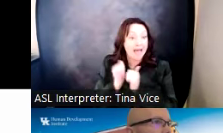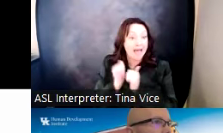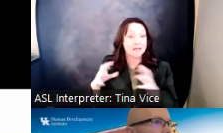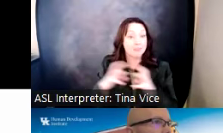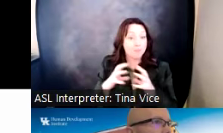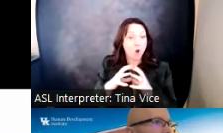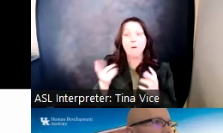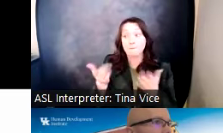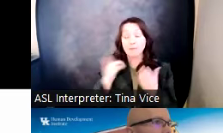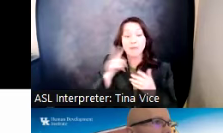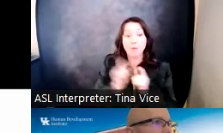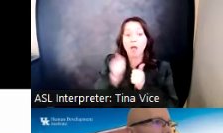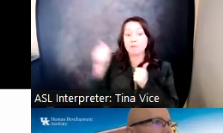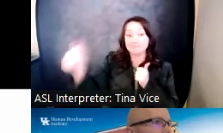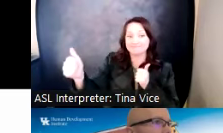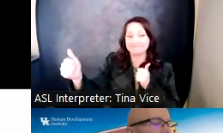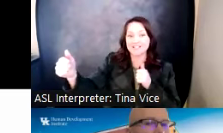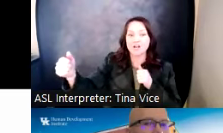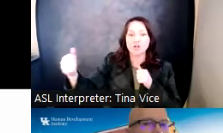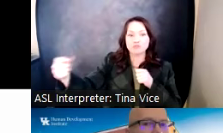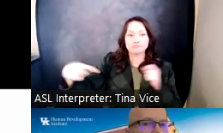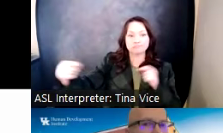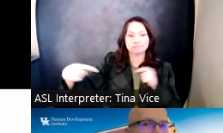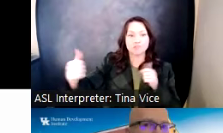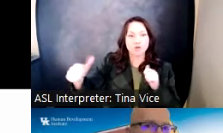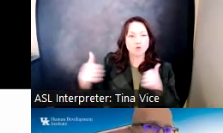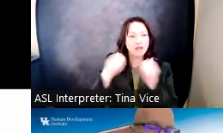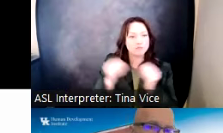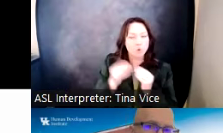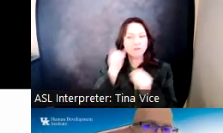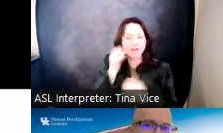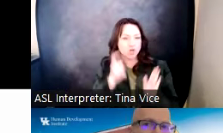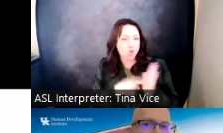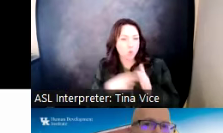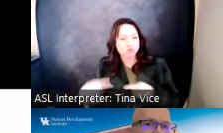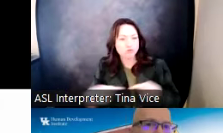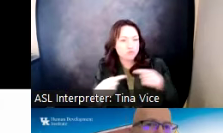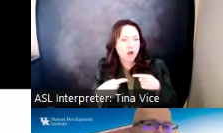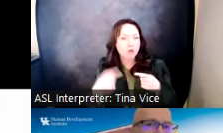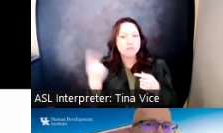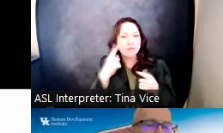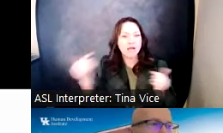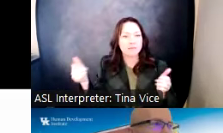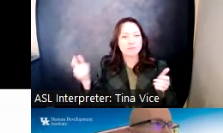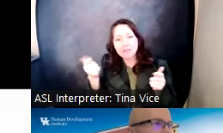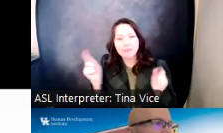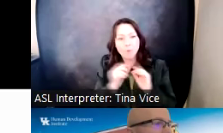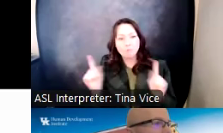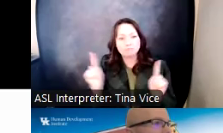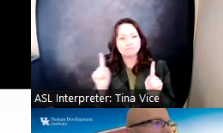bit more of a challenge or if I can see that they're struggling with something, then we can kind of hone in on those skills. So, it was very much um, an